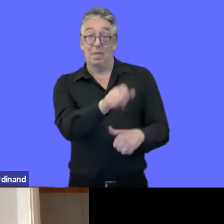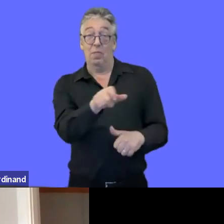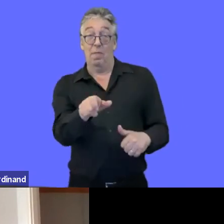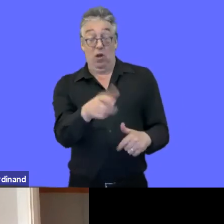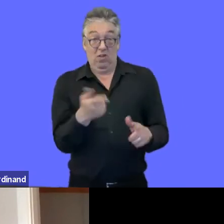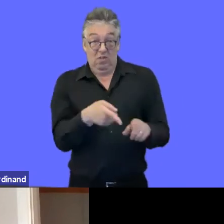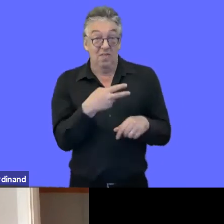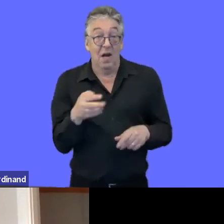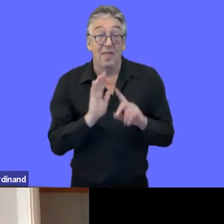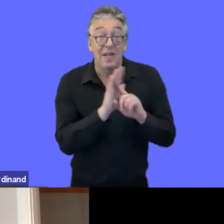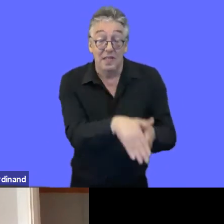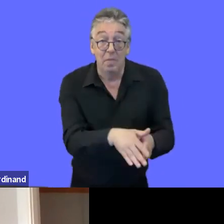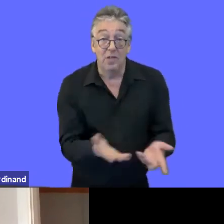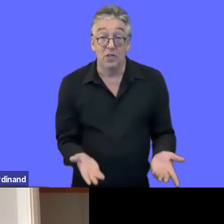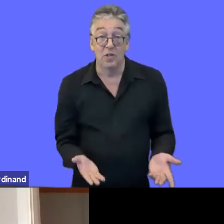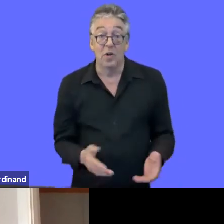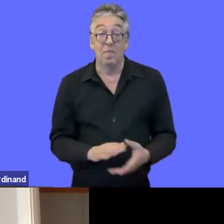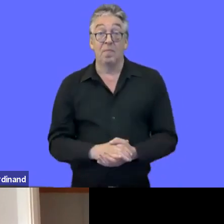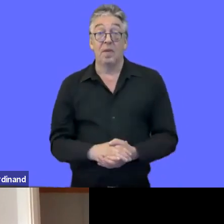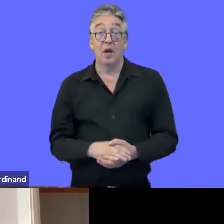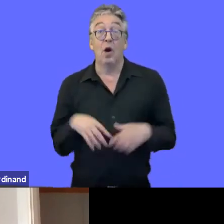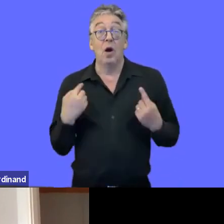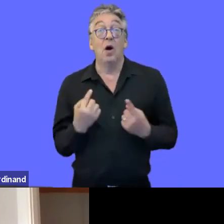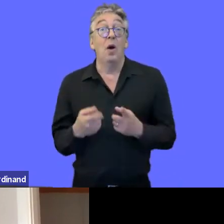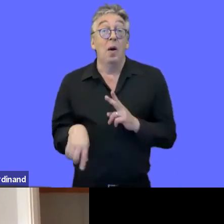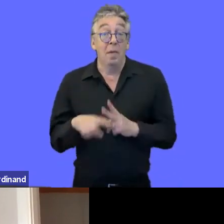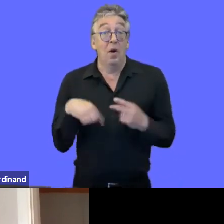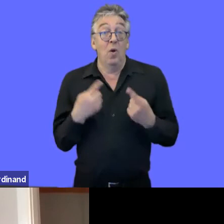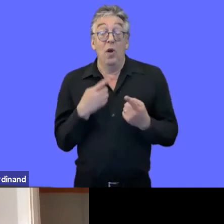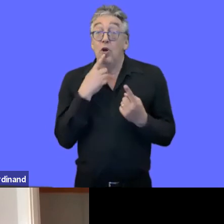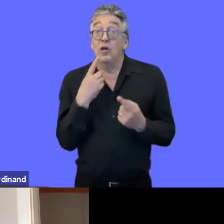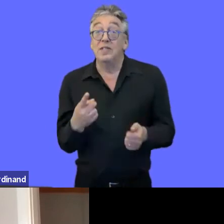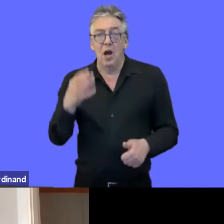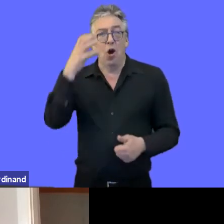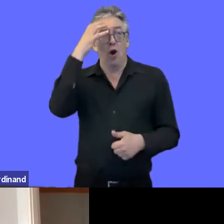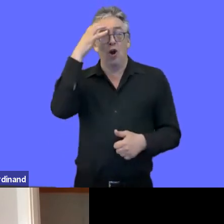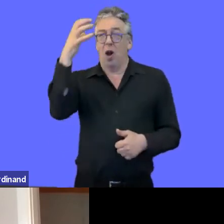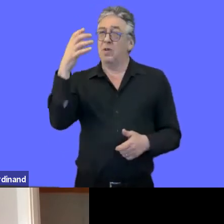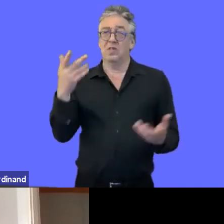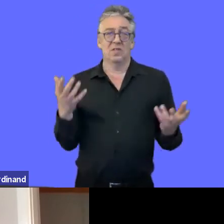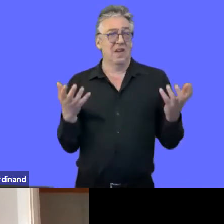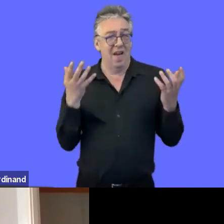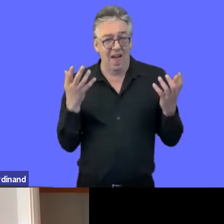That there were under the intention of the government and formed a pattern of formalised discrimination.